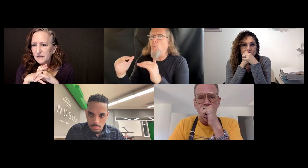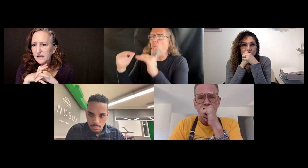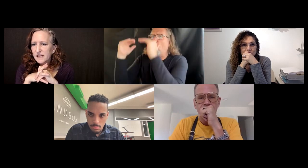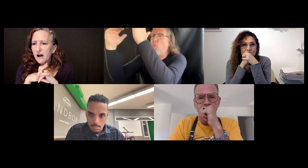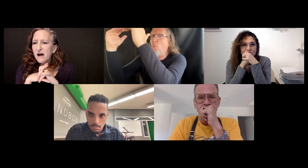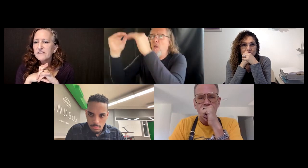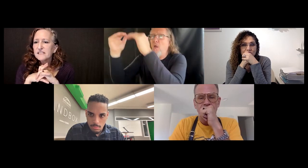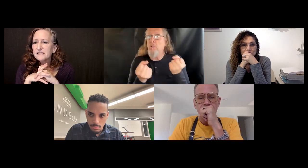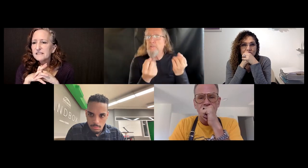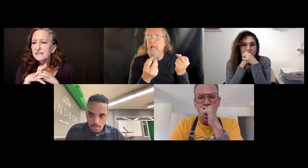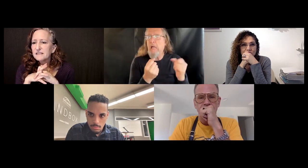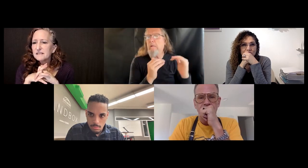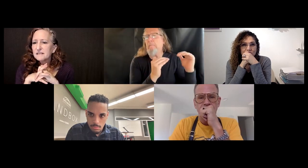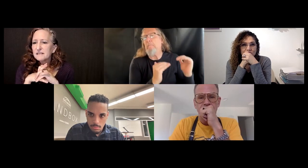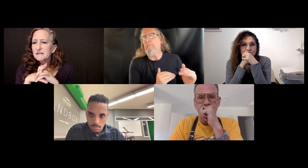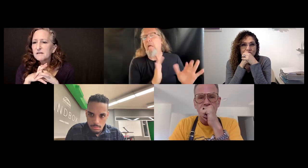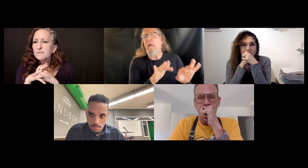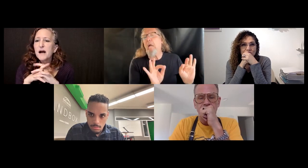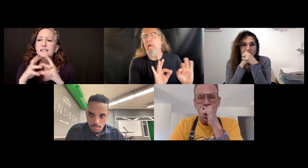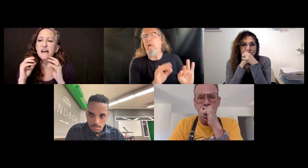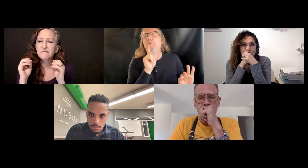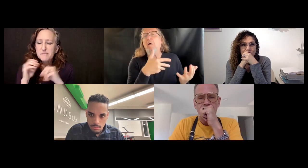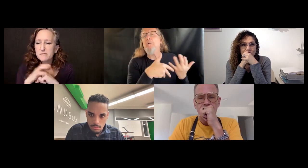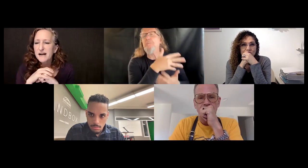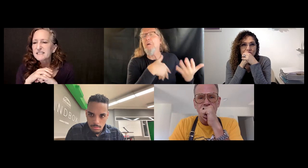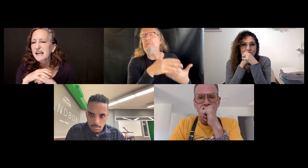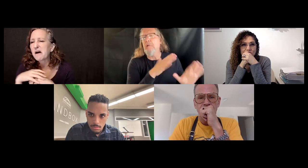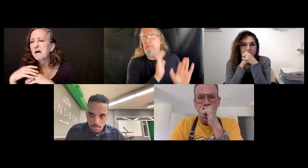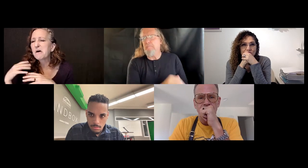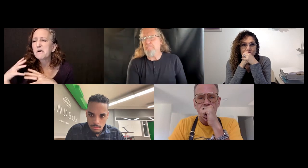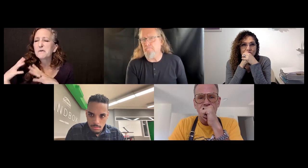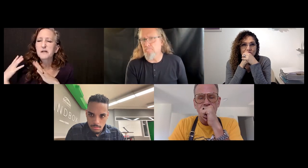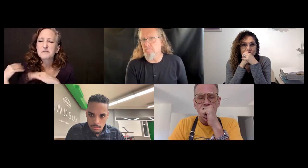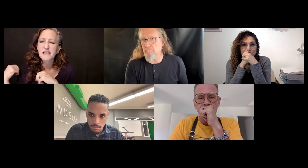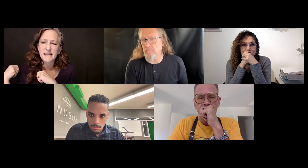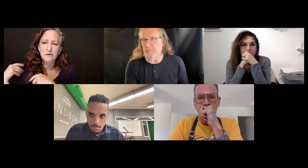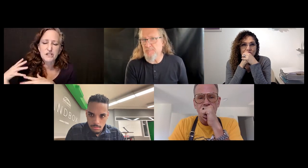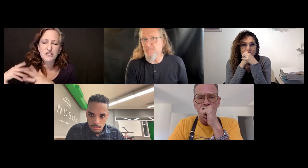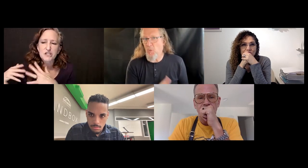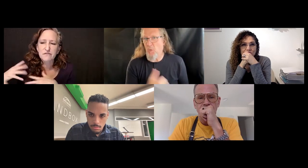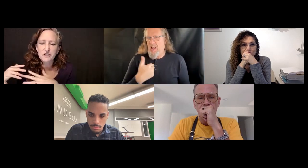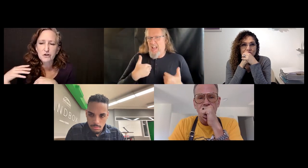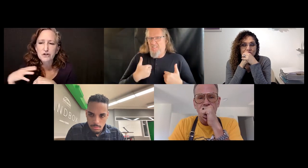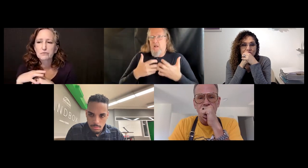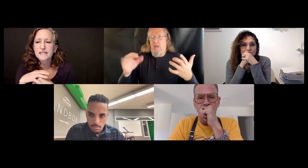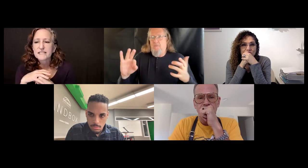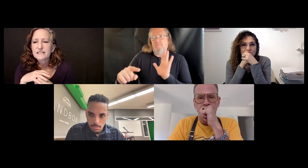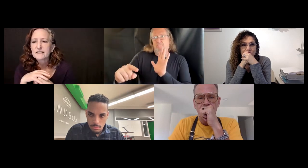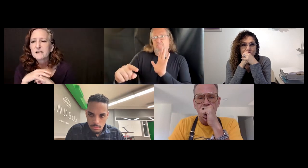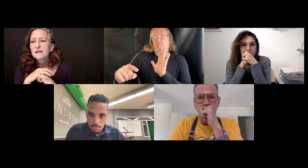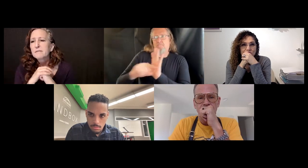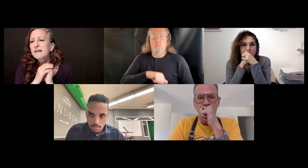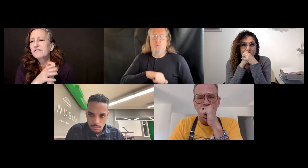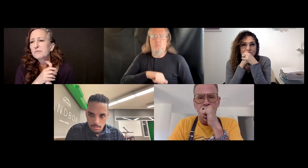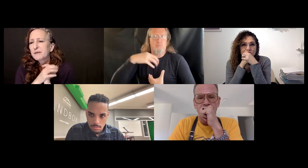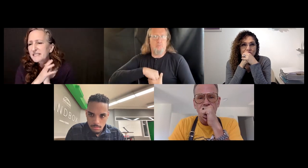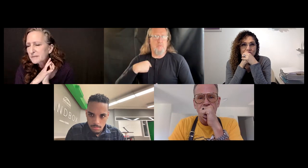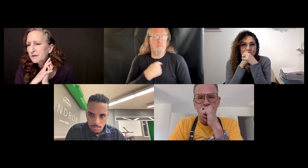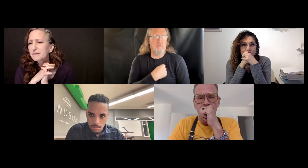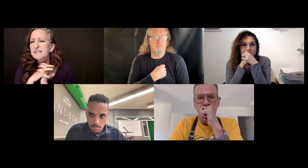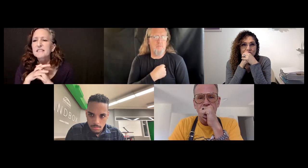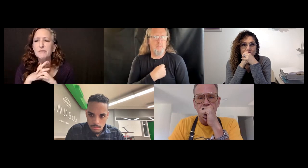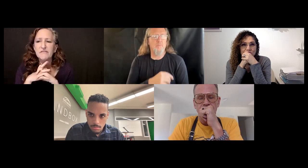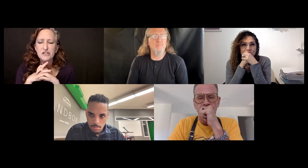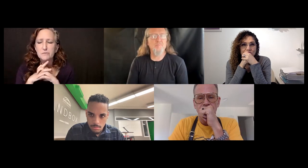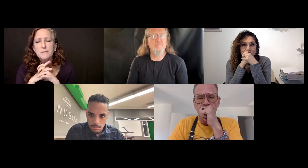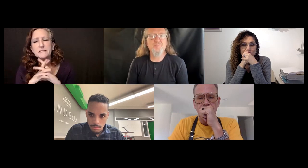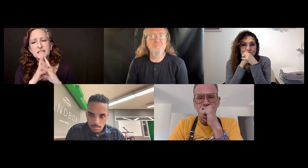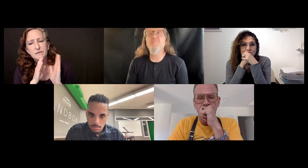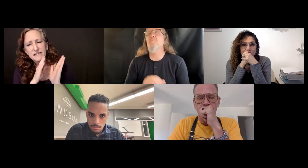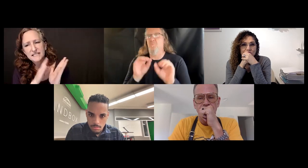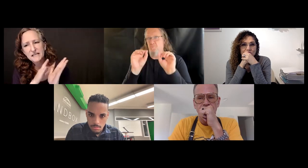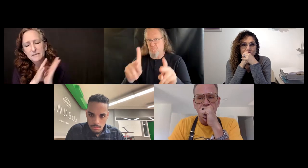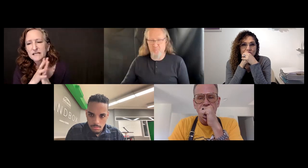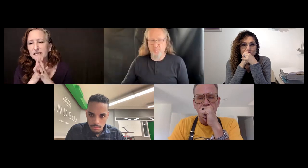And often deaf people might say, Oh, you know sign language is just for social reasons, but for business purposes and professional purposes we need to keep it in English.